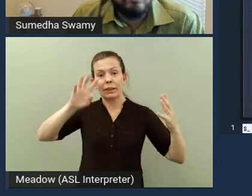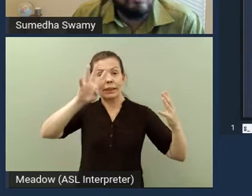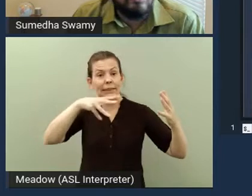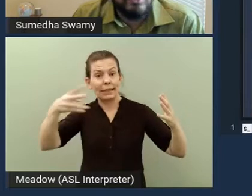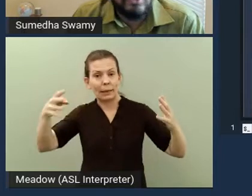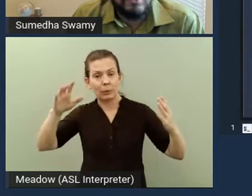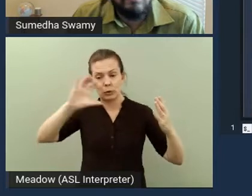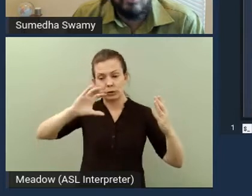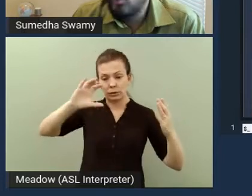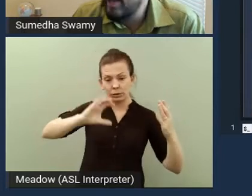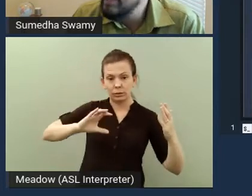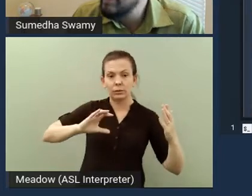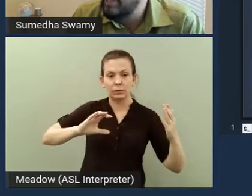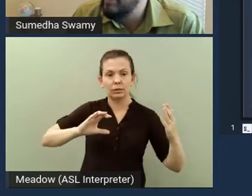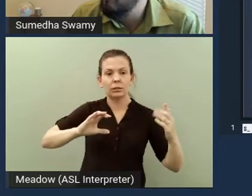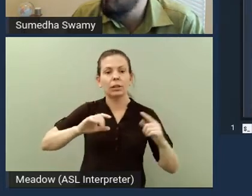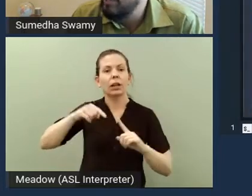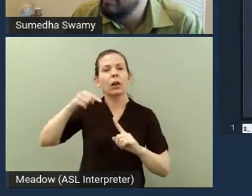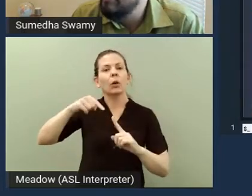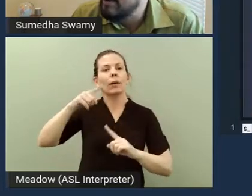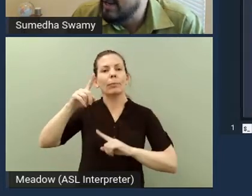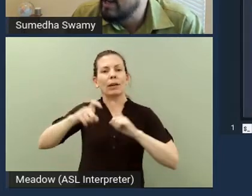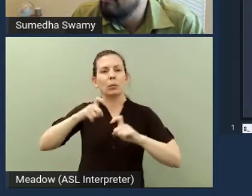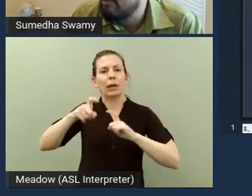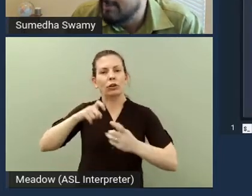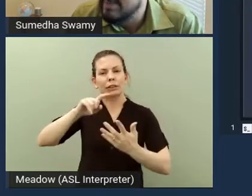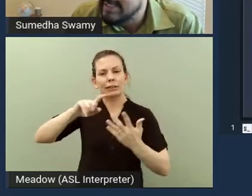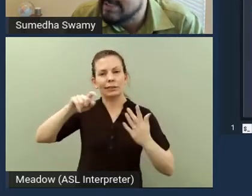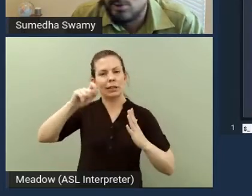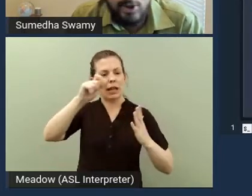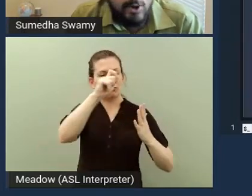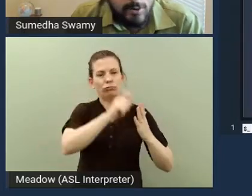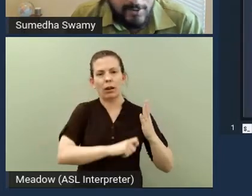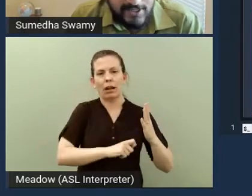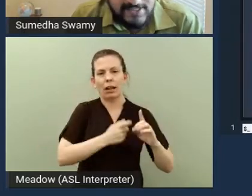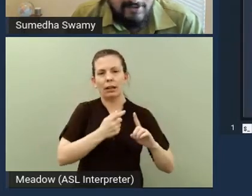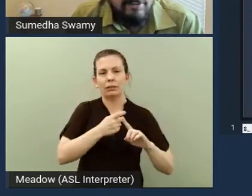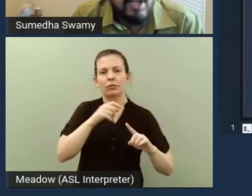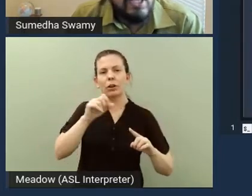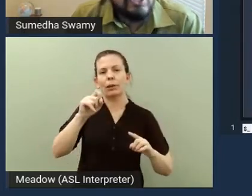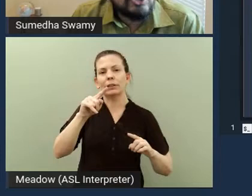through queries that I can write directly from the studio notebook itself.